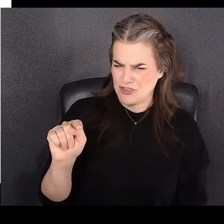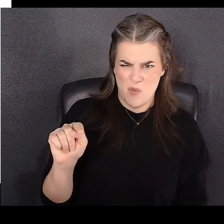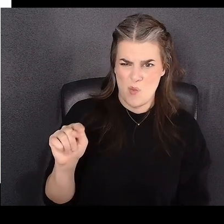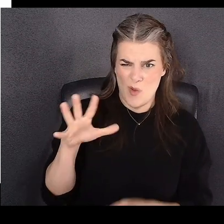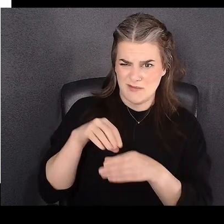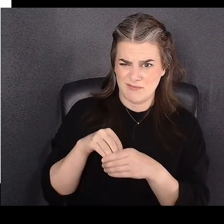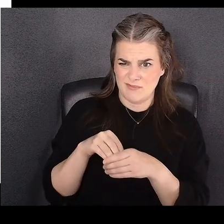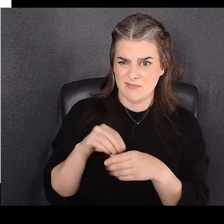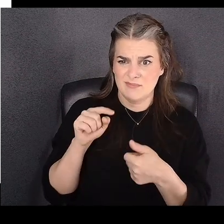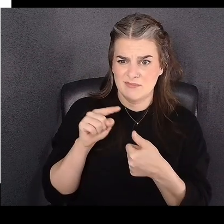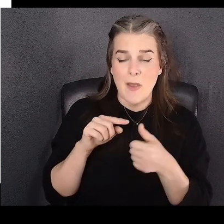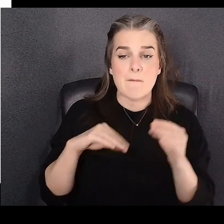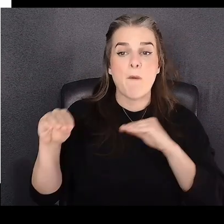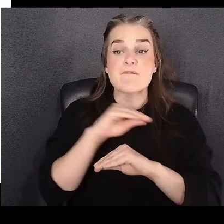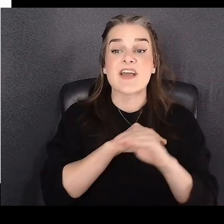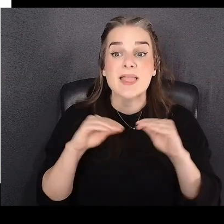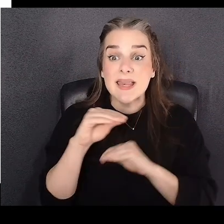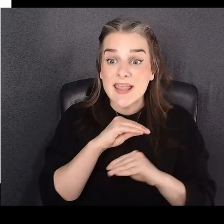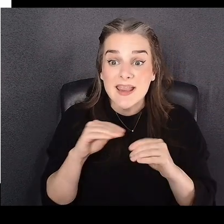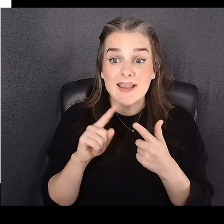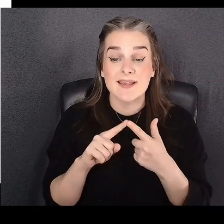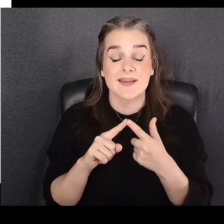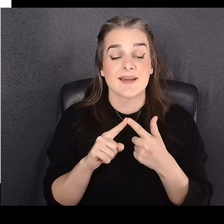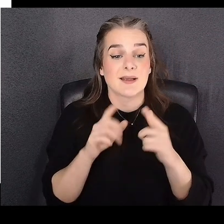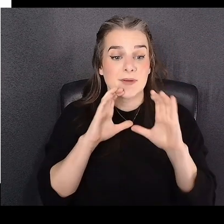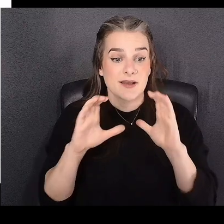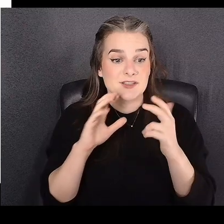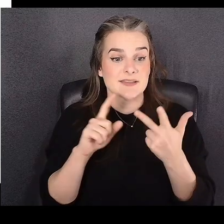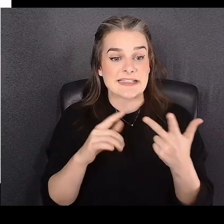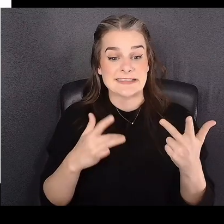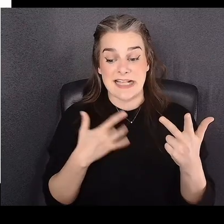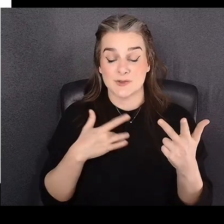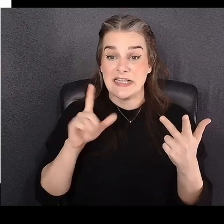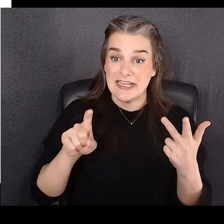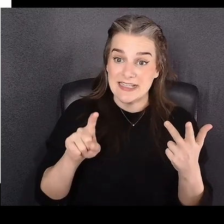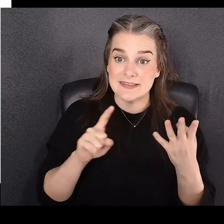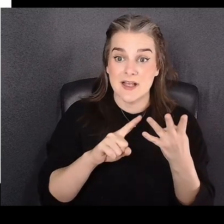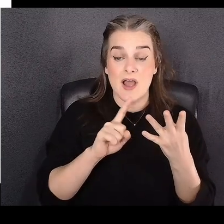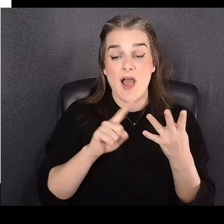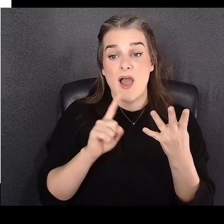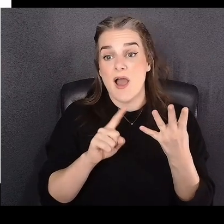They cover mobility, communication, sensory needs, cognitive supports, and environmental controls.